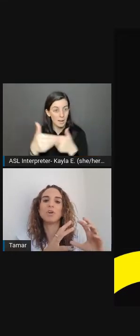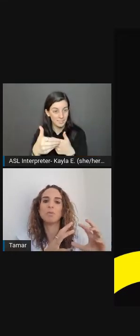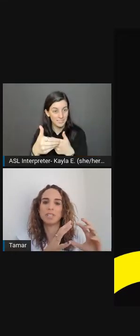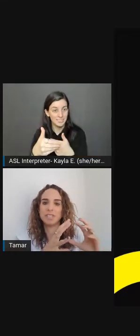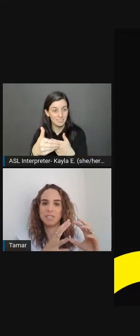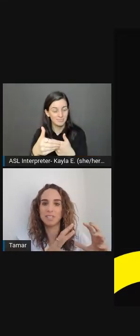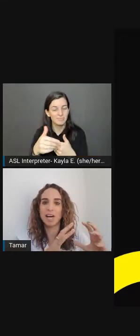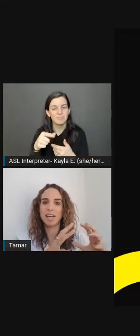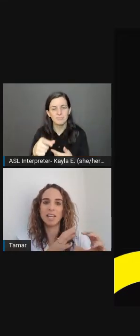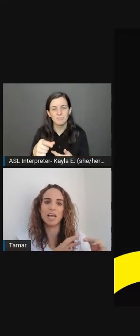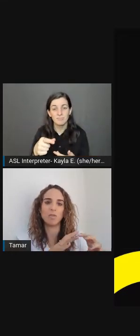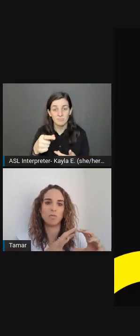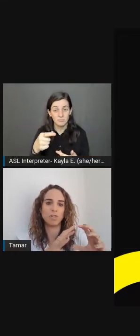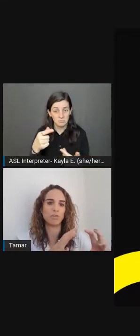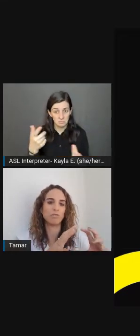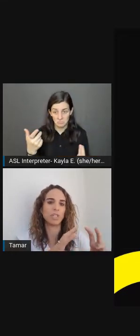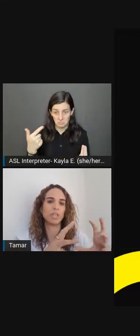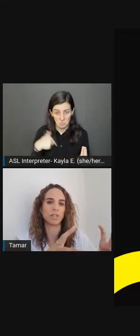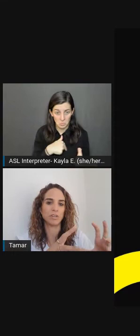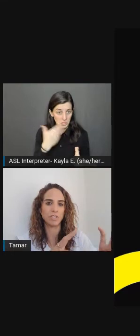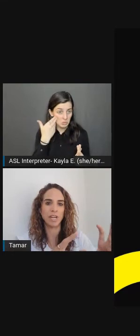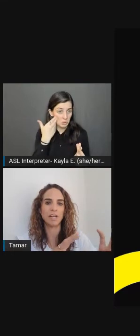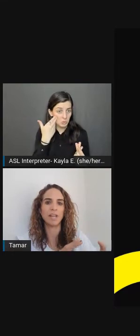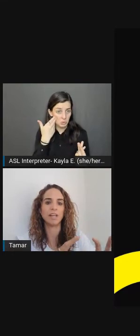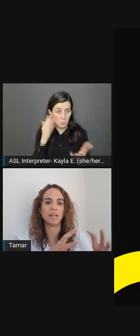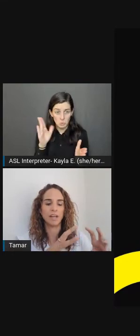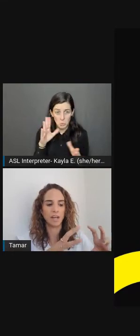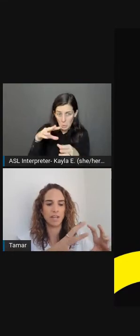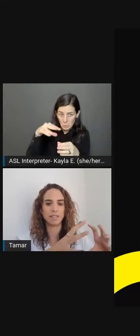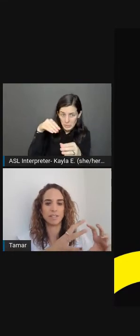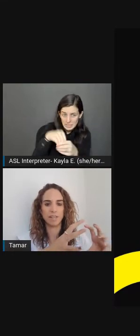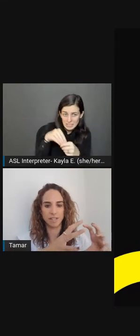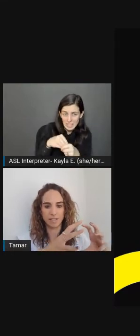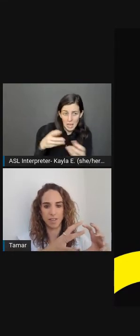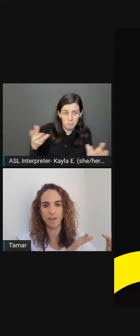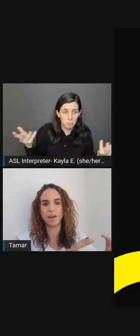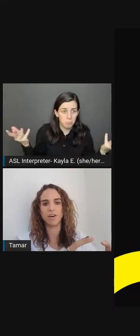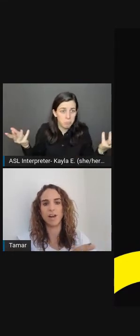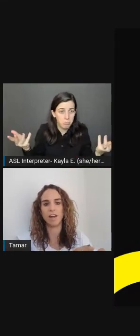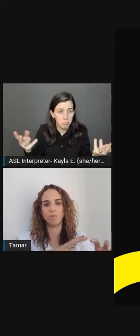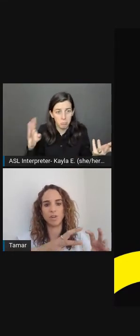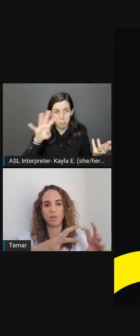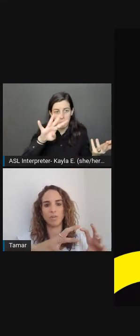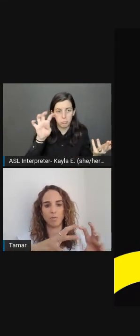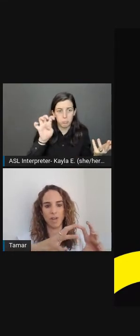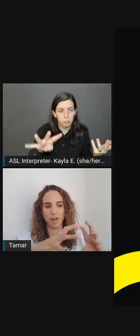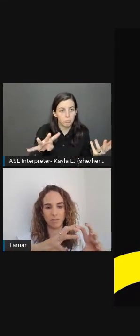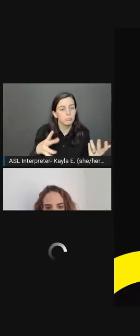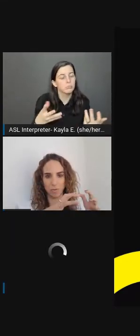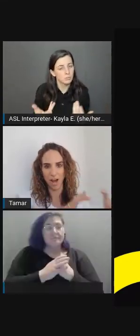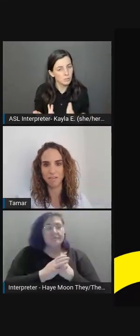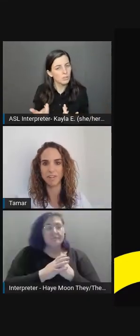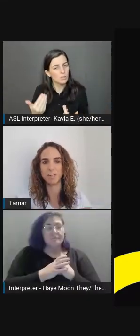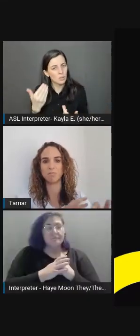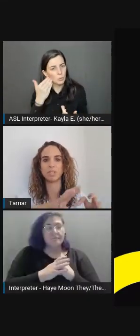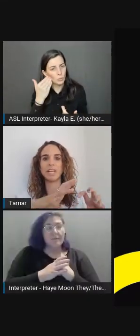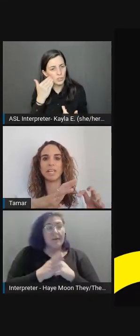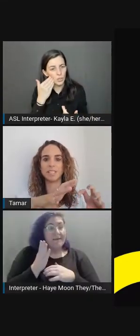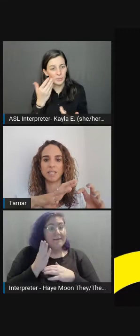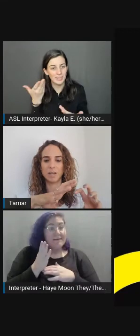what's inside and we don't really understand it. It's there, and we know that we have to have it in place,